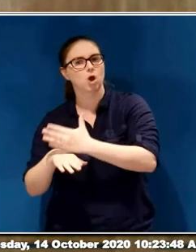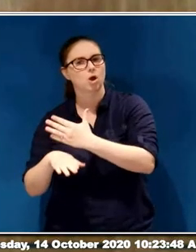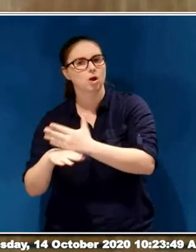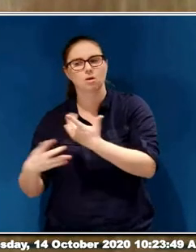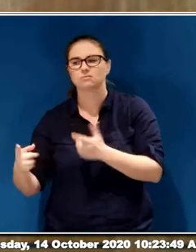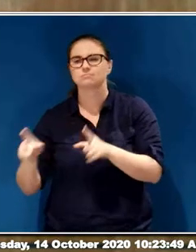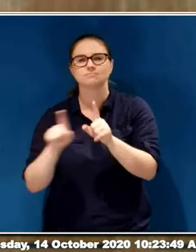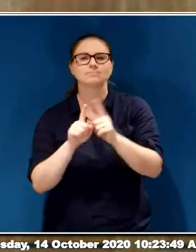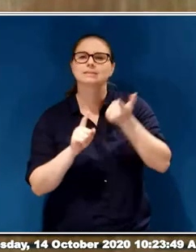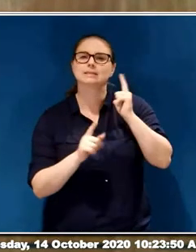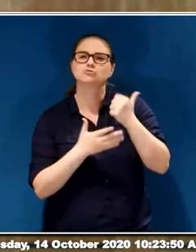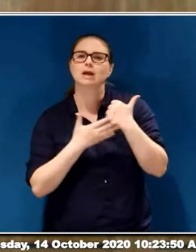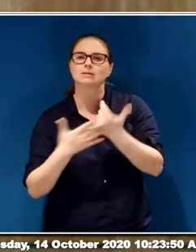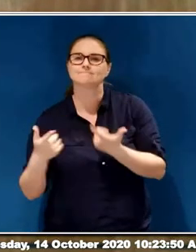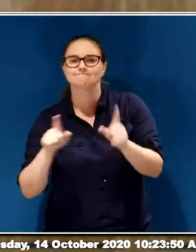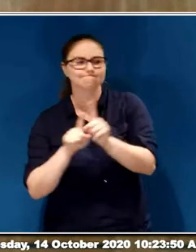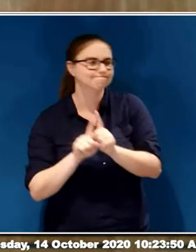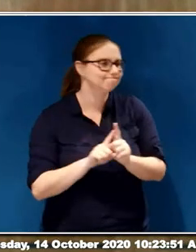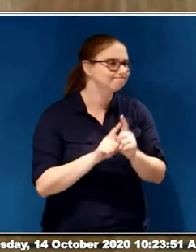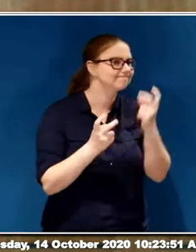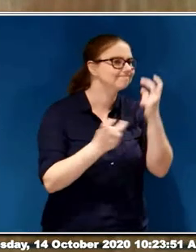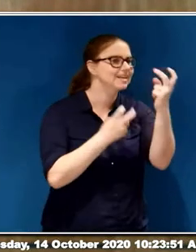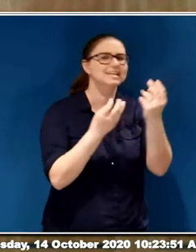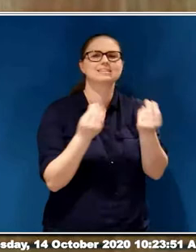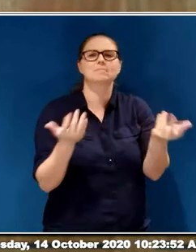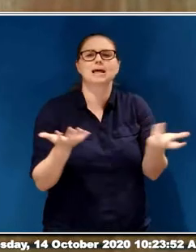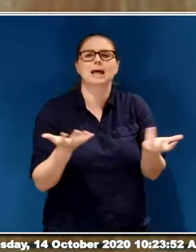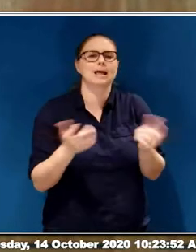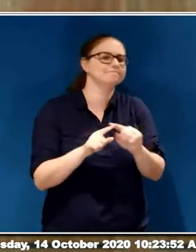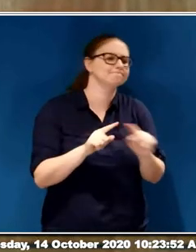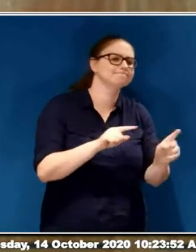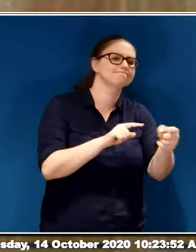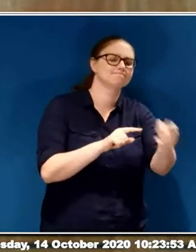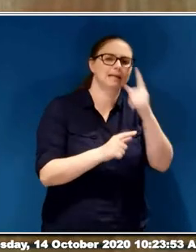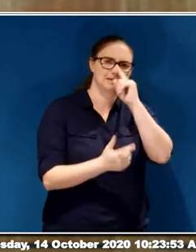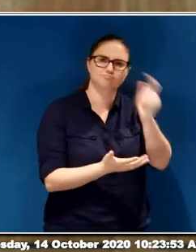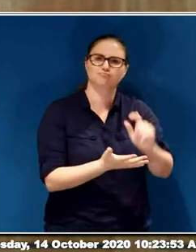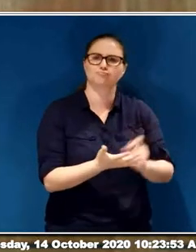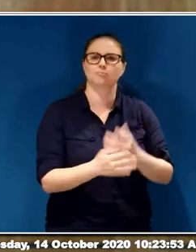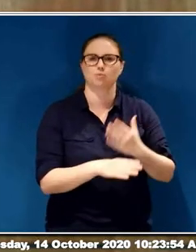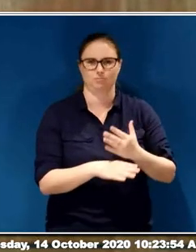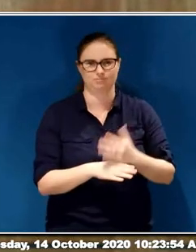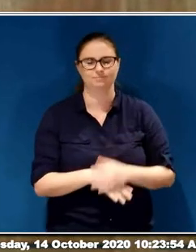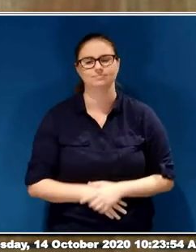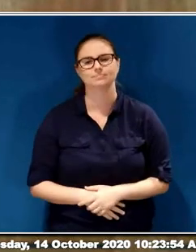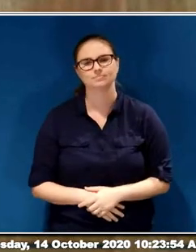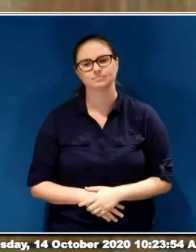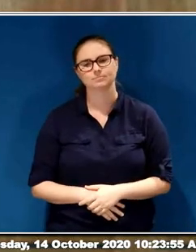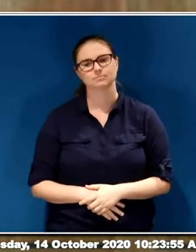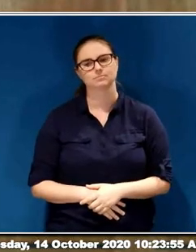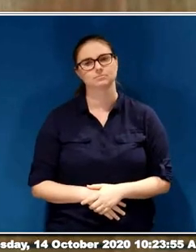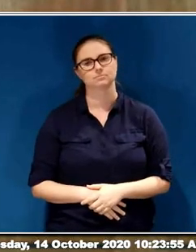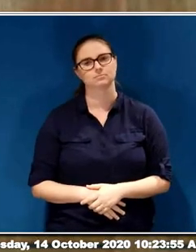Now, you yourself were a teacher at the same school that he was at for these Grades 1 to 7?